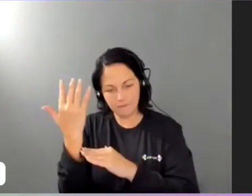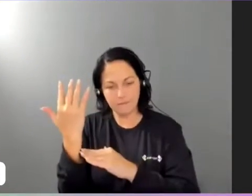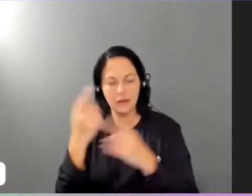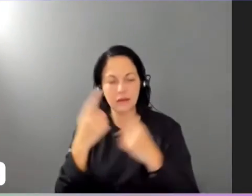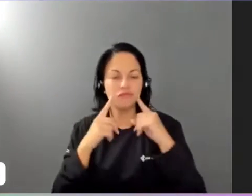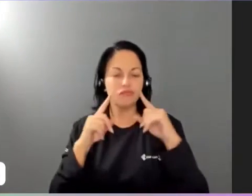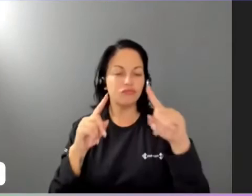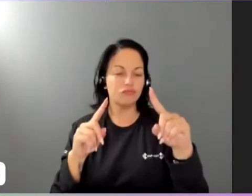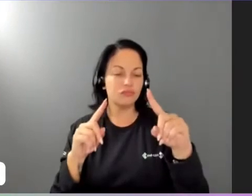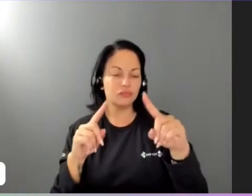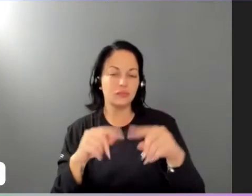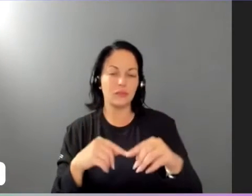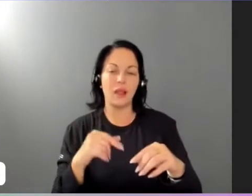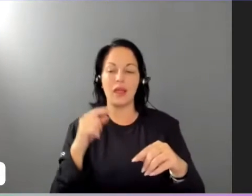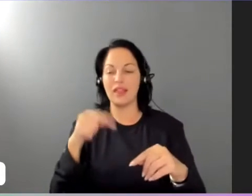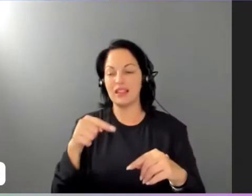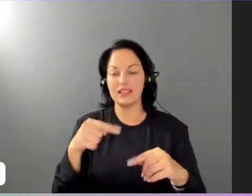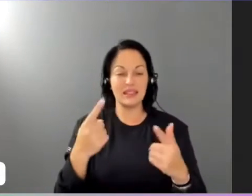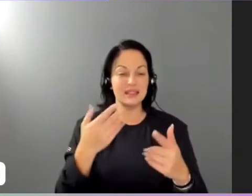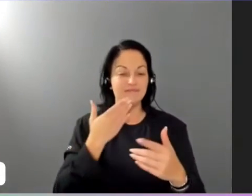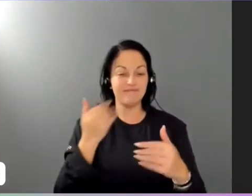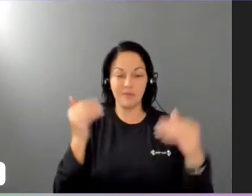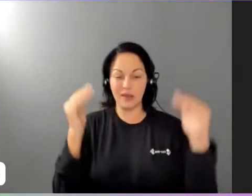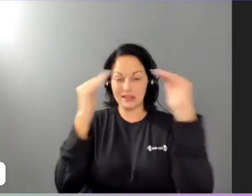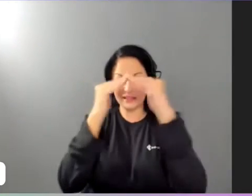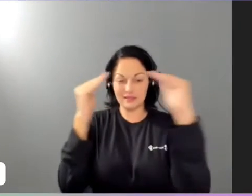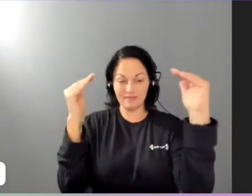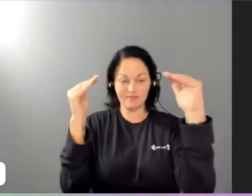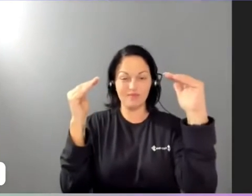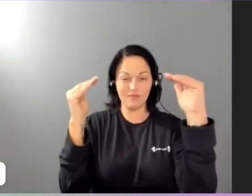5, which is our north star, which is where we all want to drive towards and strive